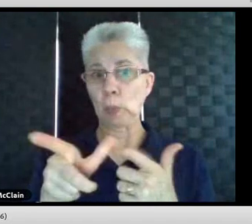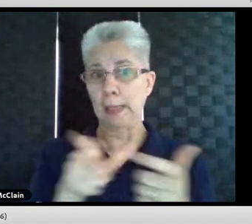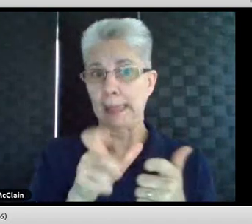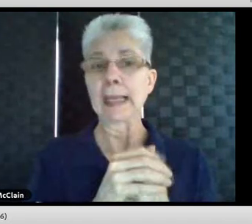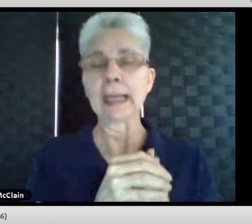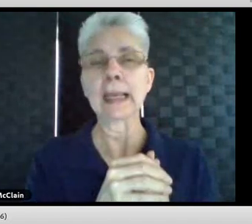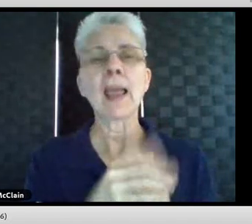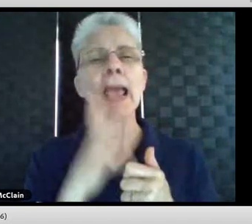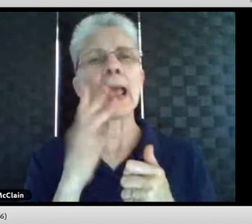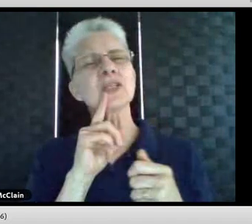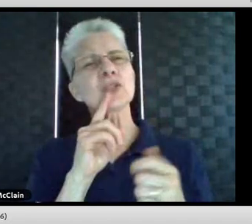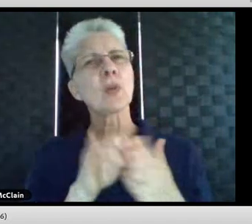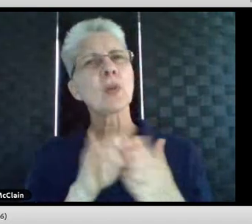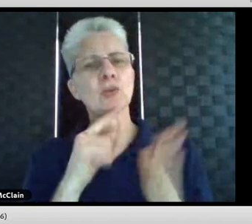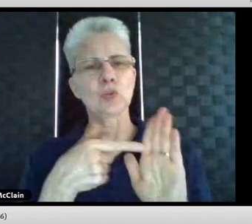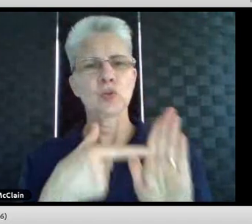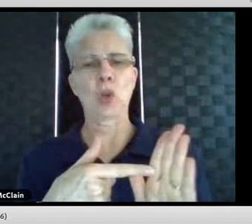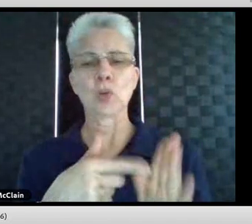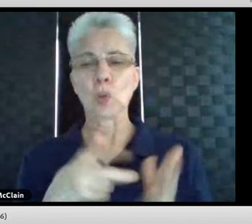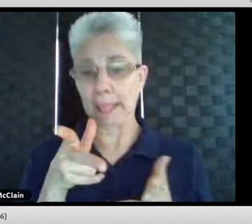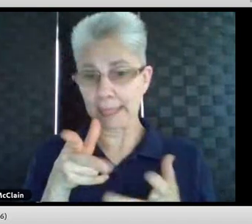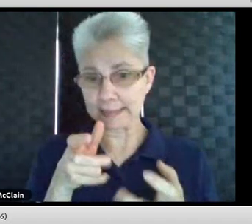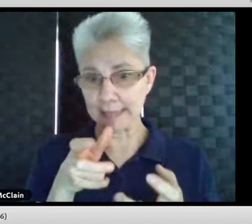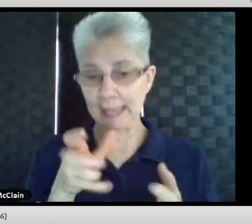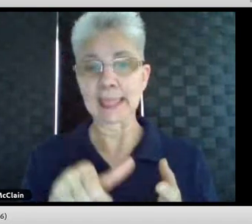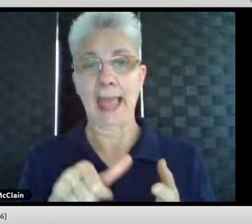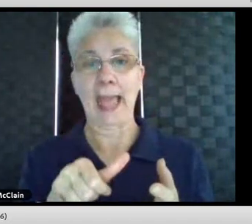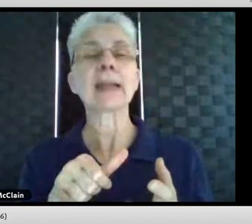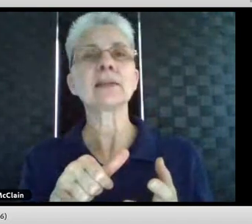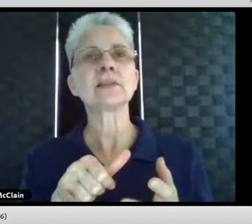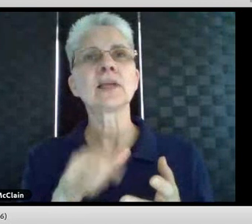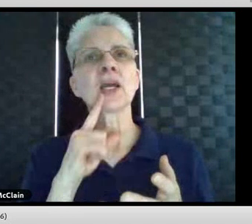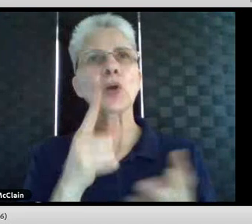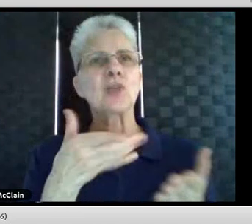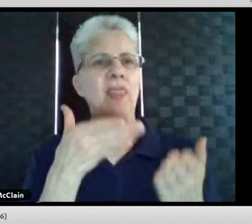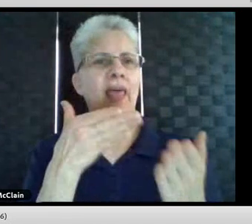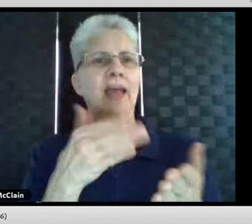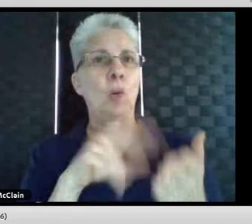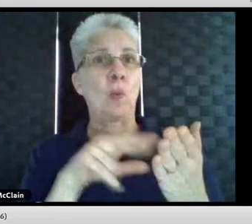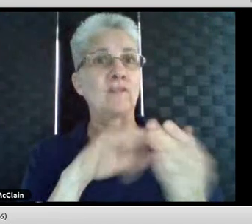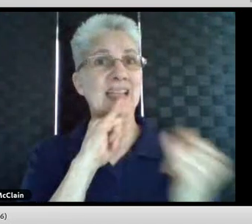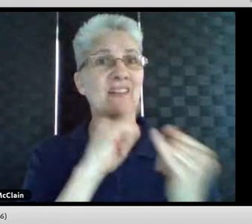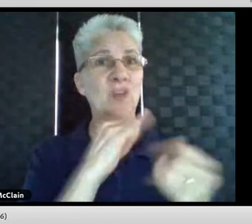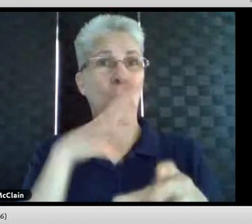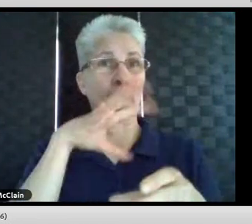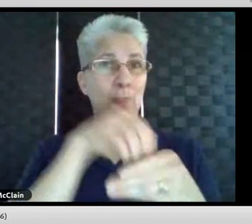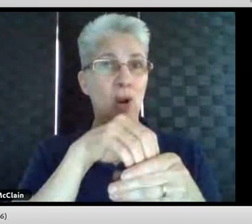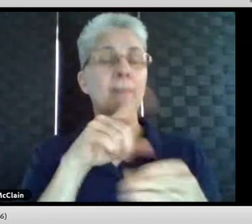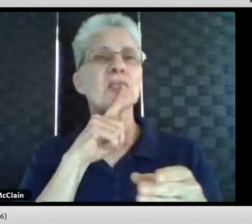and make sure you show that you're listening, and, again, that gets to the Zen of the reference interview, to make sure that you're responding,